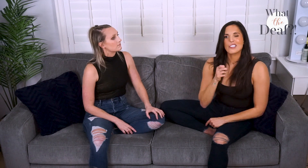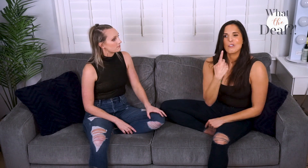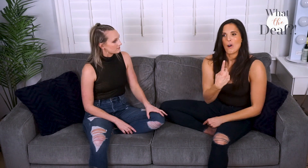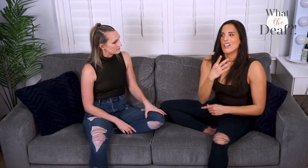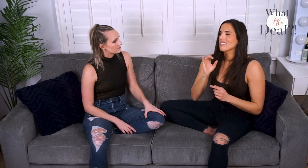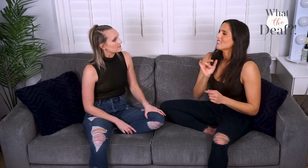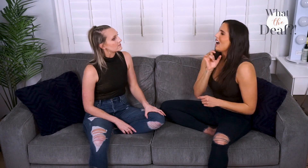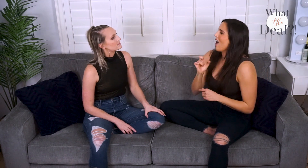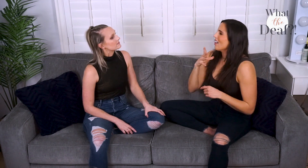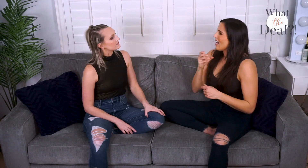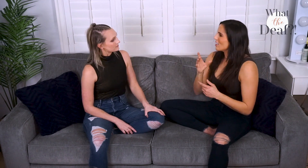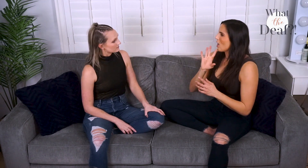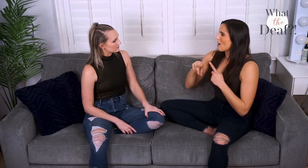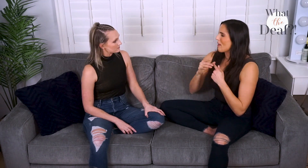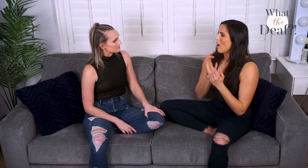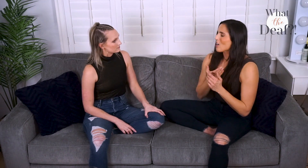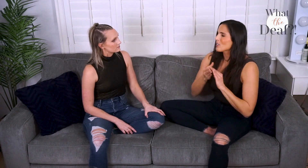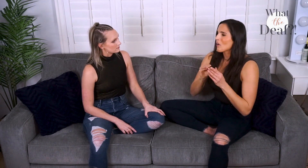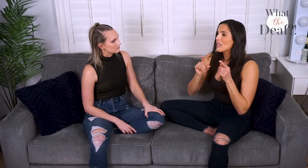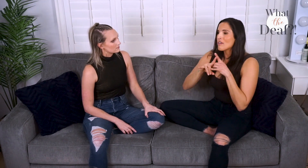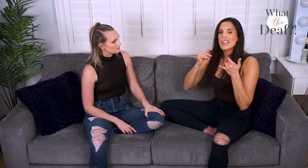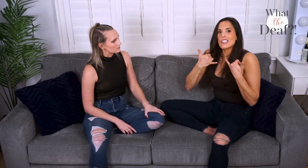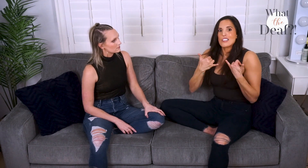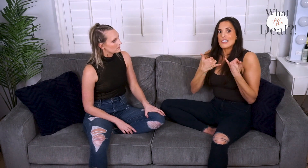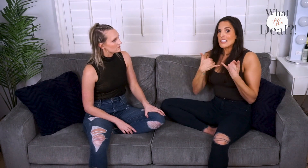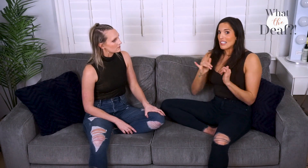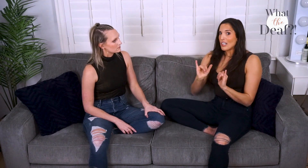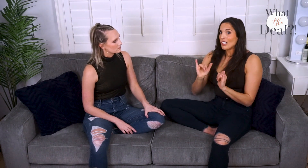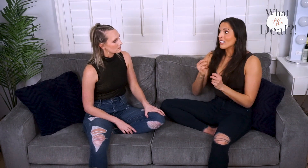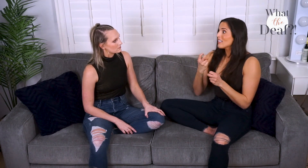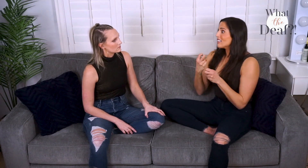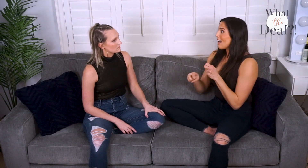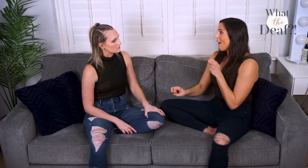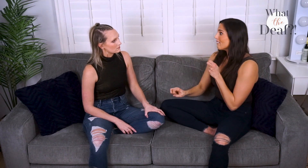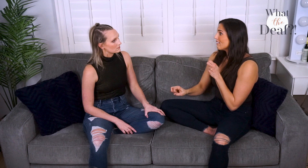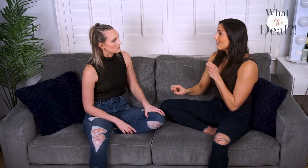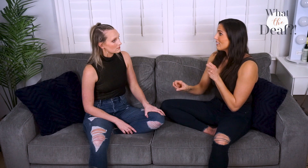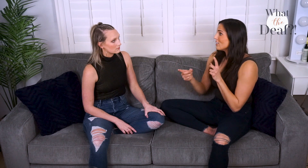to the format of season one, to talk about our stories. It's still tough